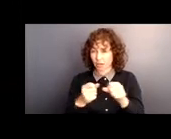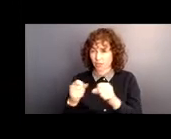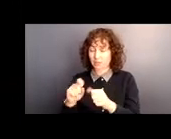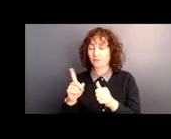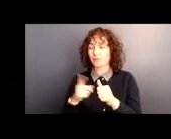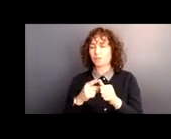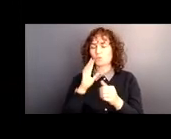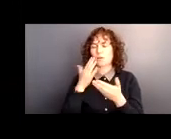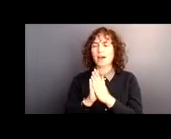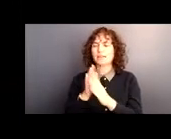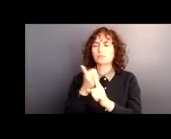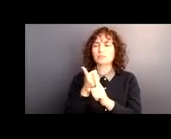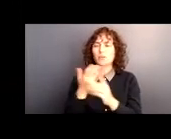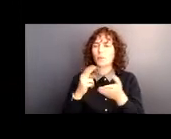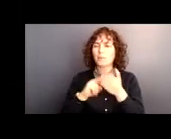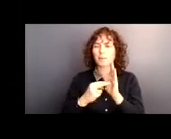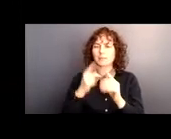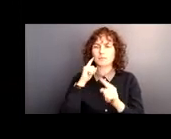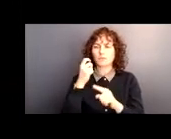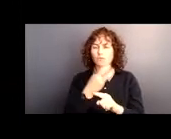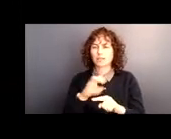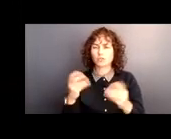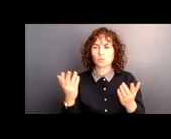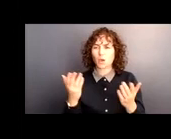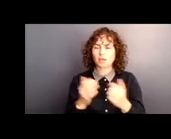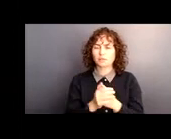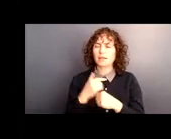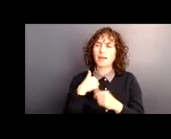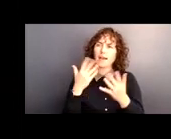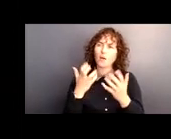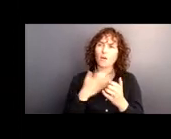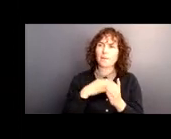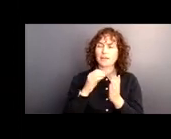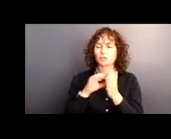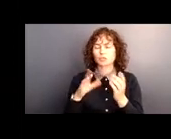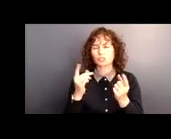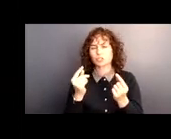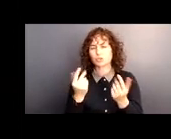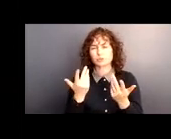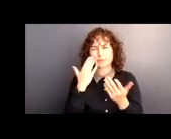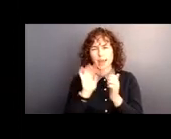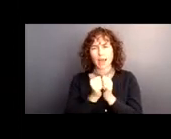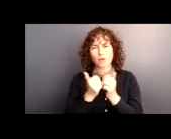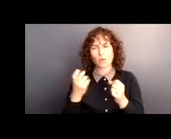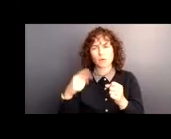what is the purpose of this transition? What do I want my students to do? And how do I want them to do it?